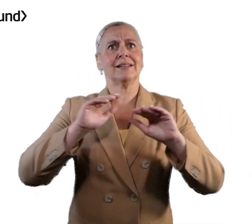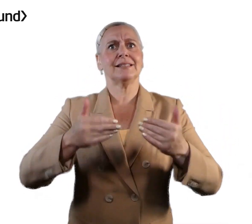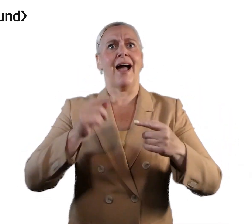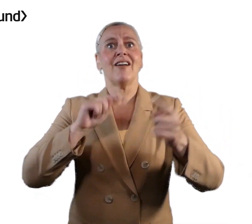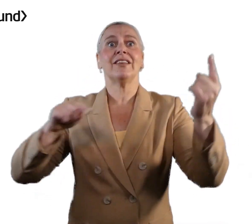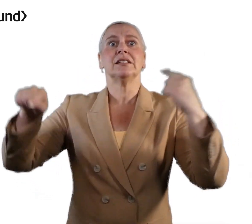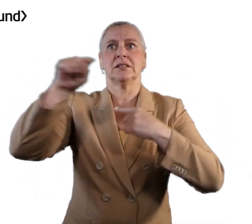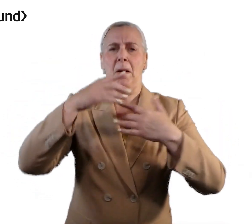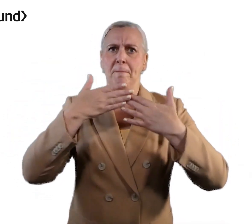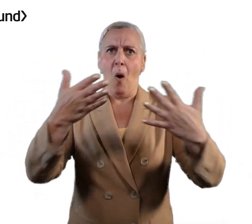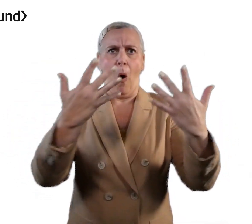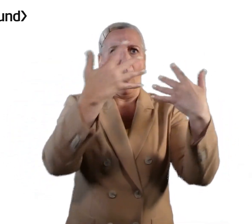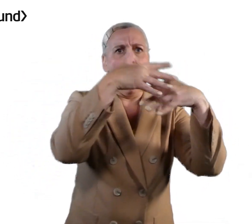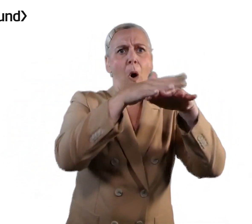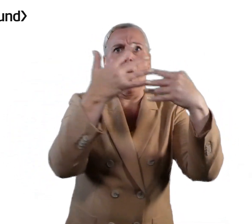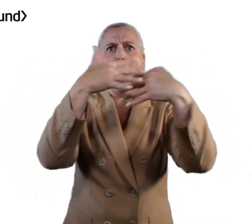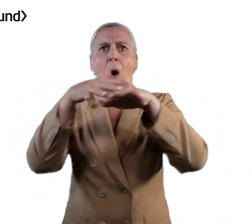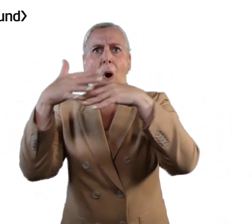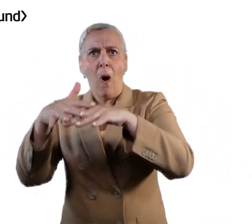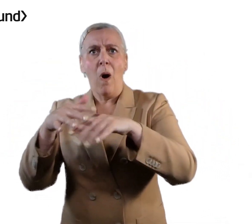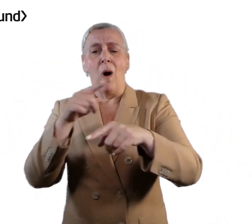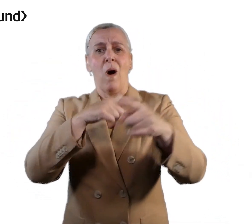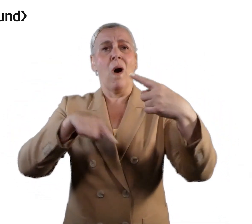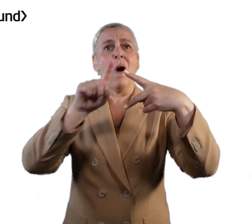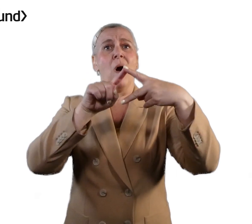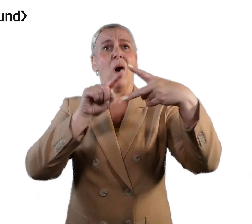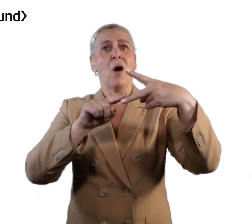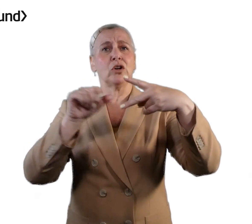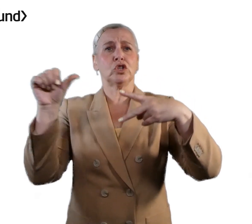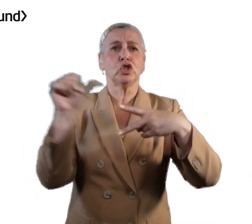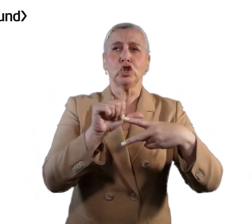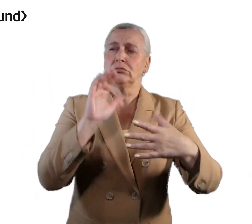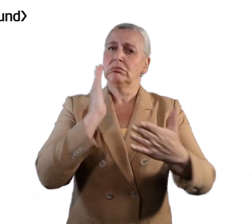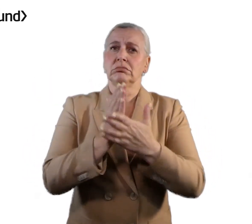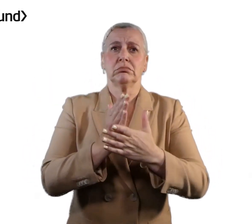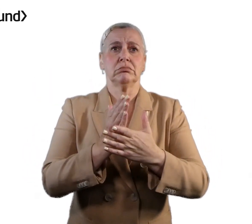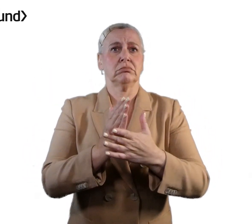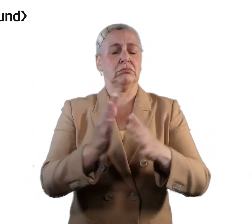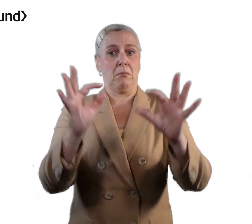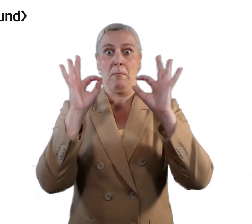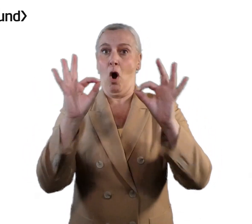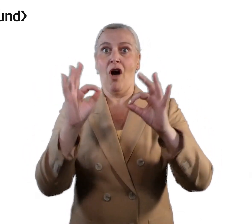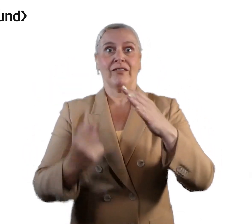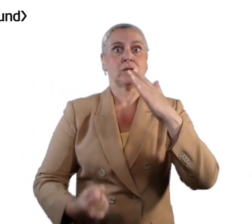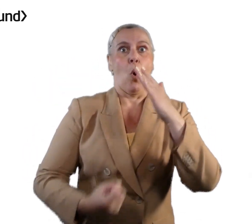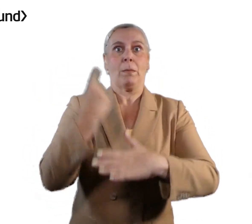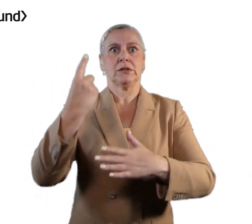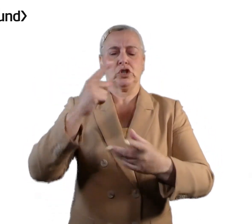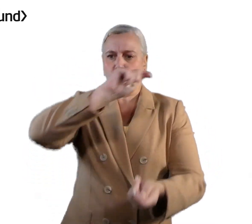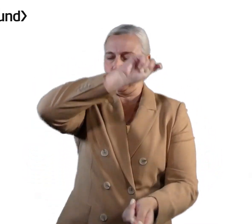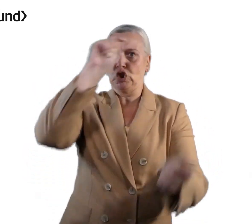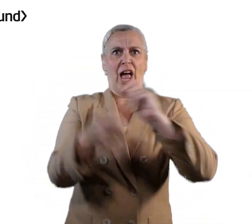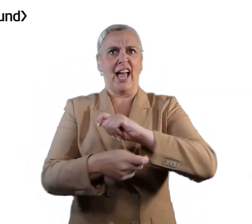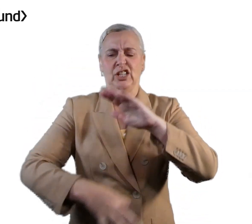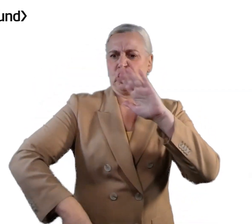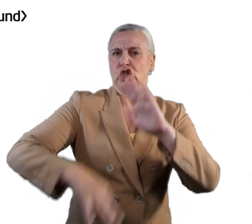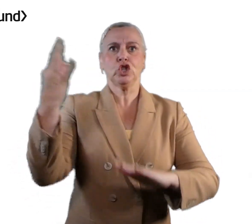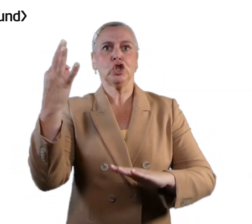should definitely be a golden opportunity to do things differently and better.